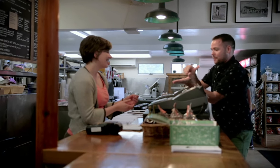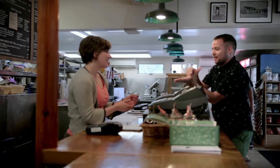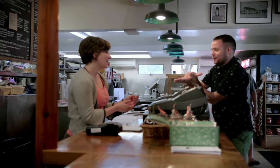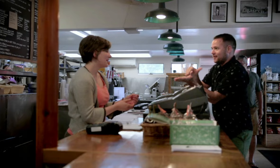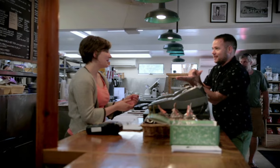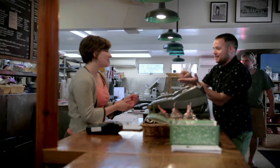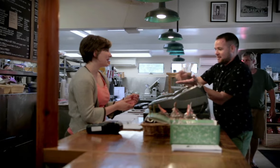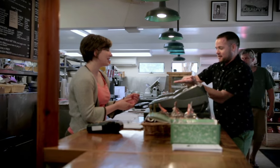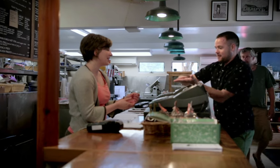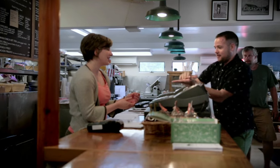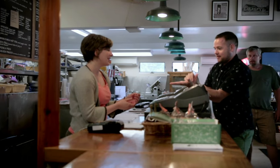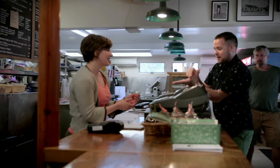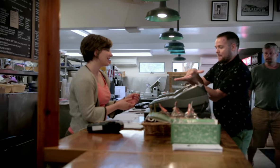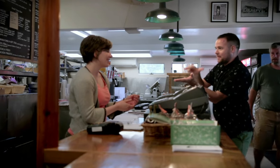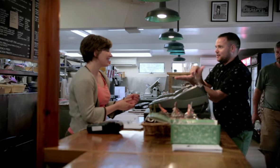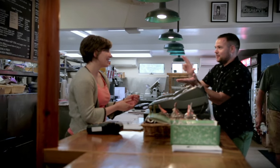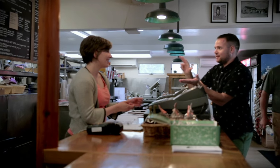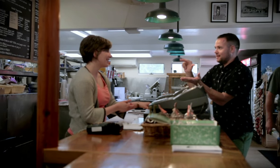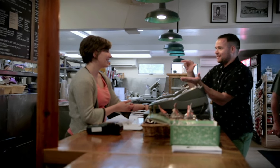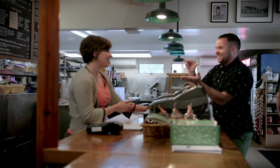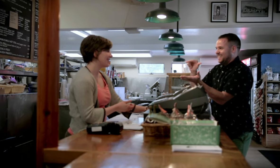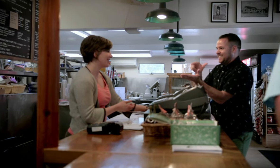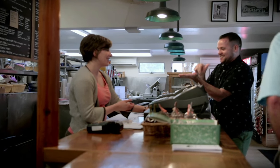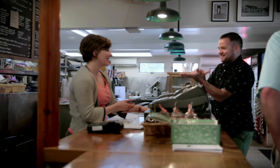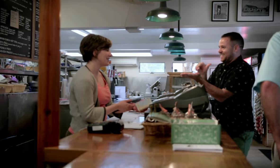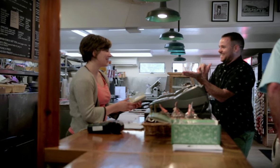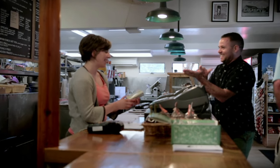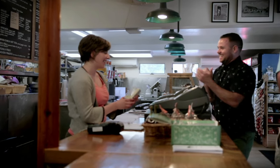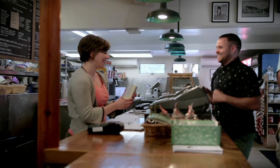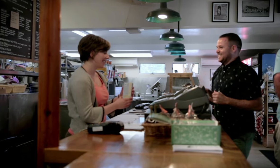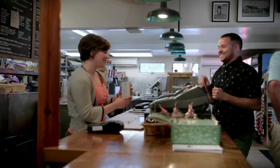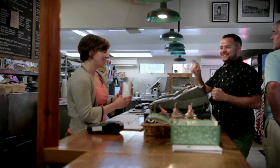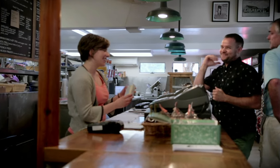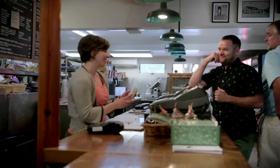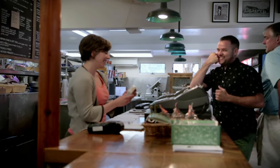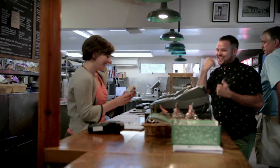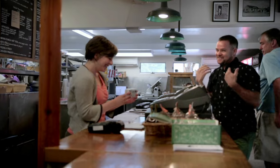Butter. Butter.Butter.